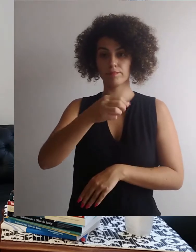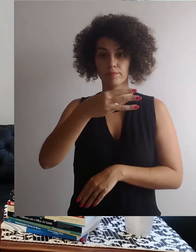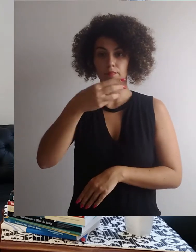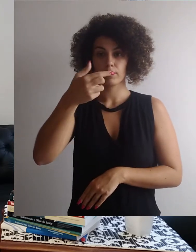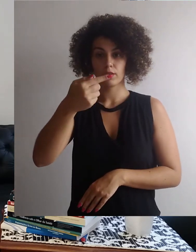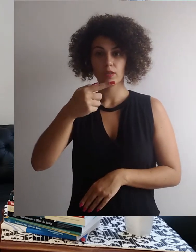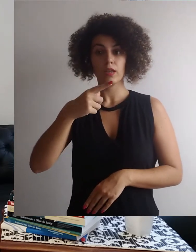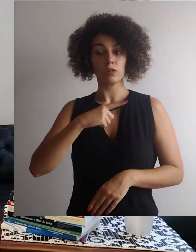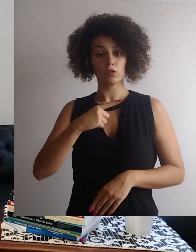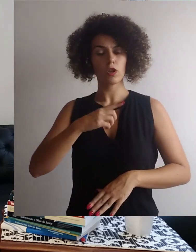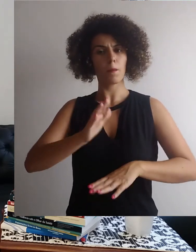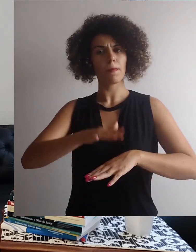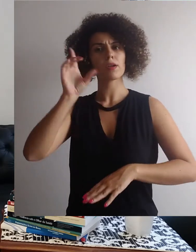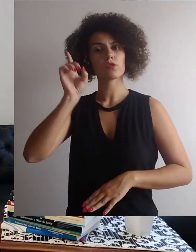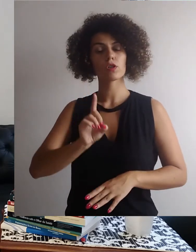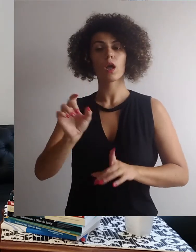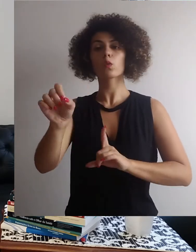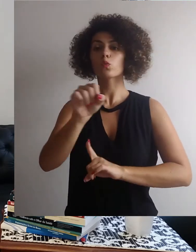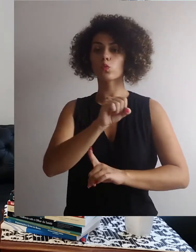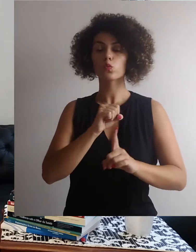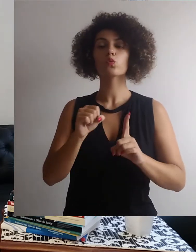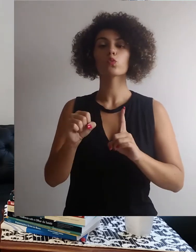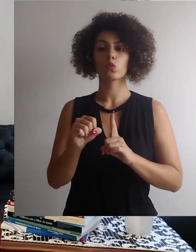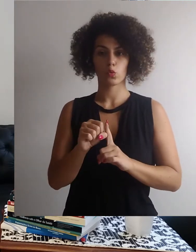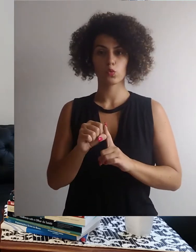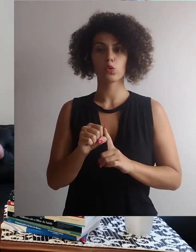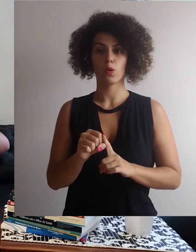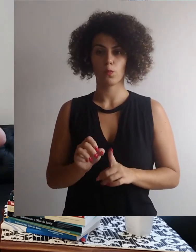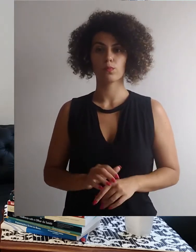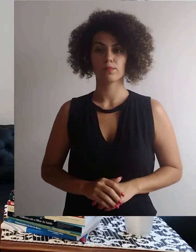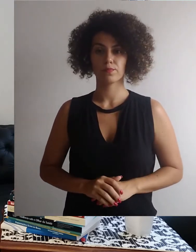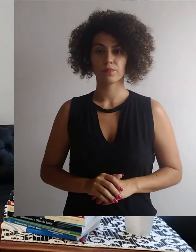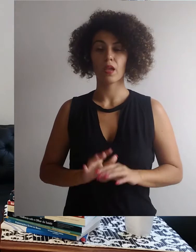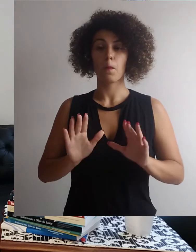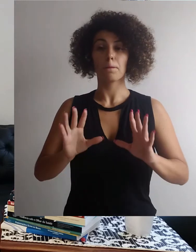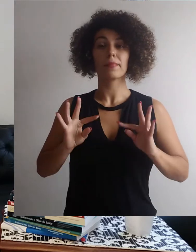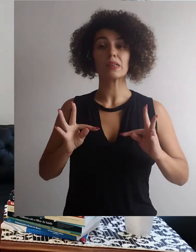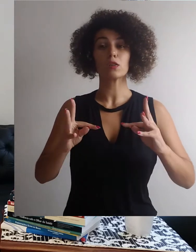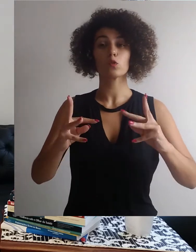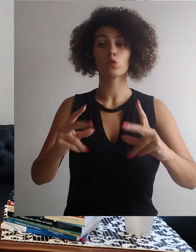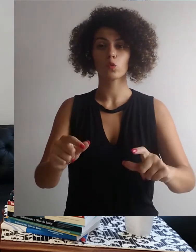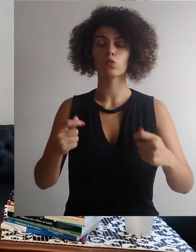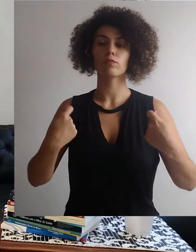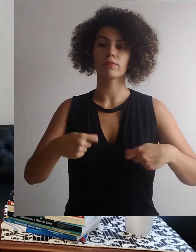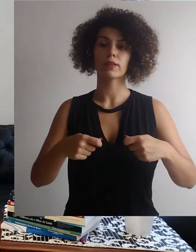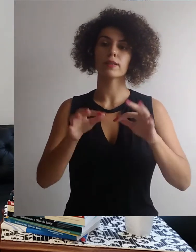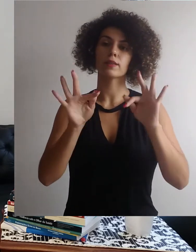In addition, the Constitution of 37 further extended social rights beyond those contained in